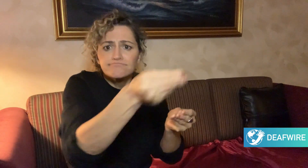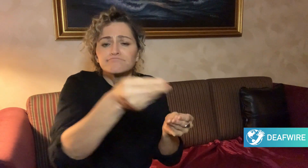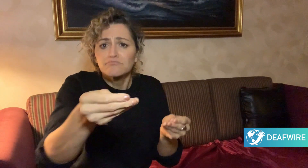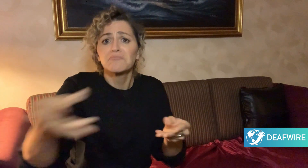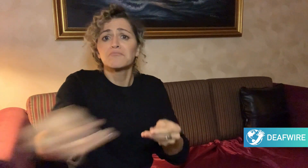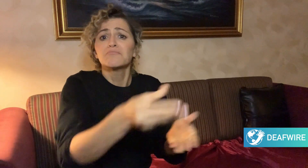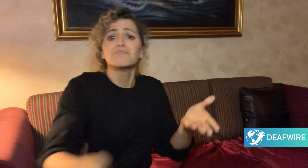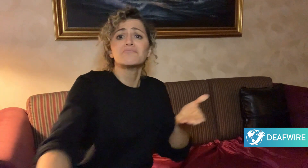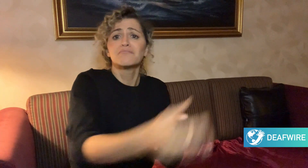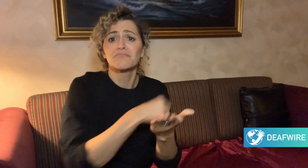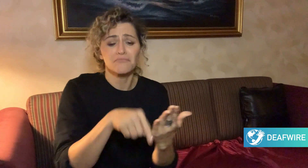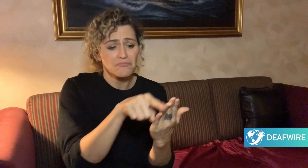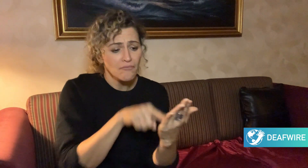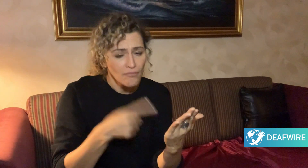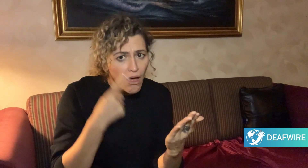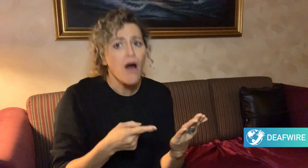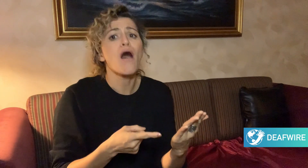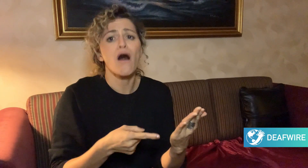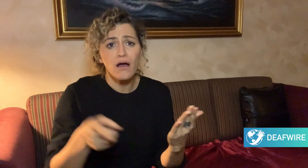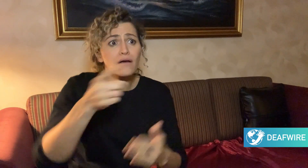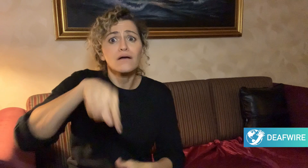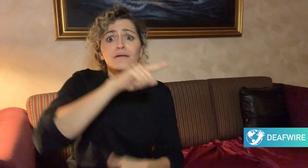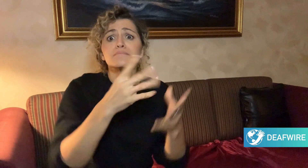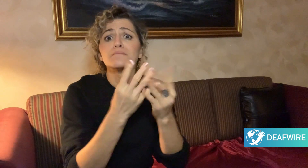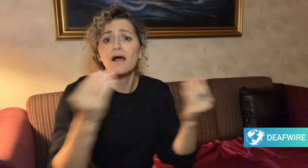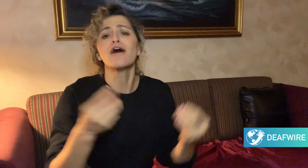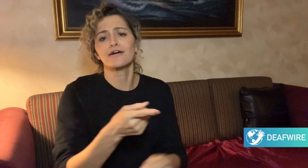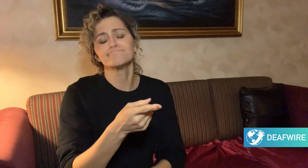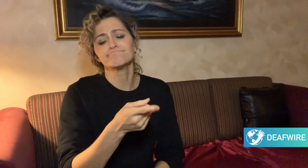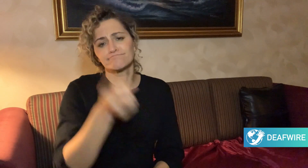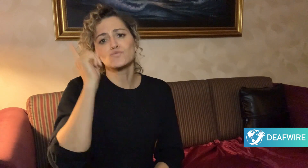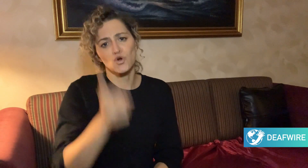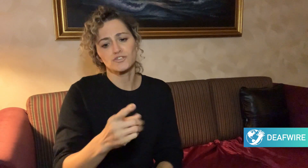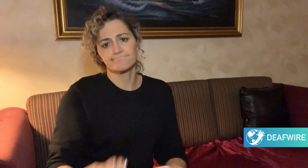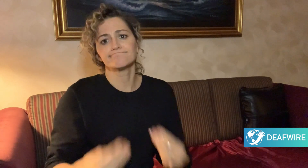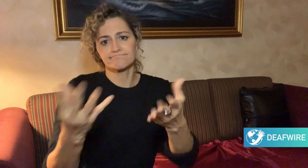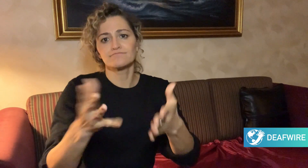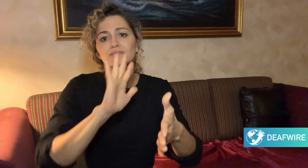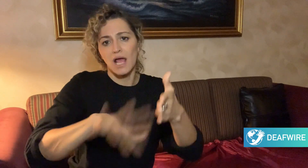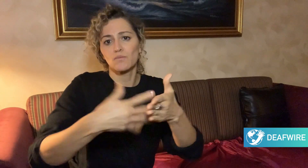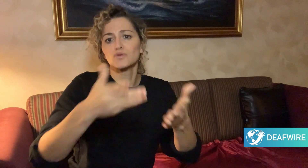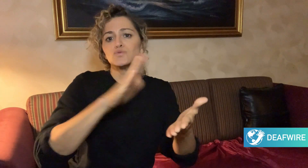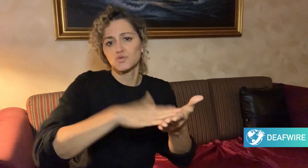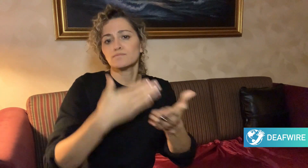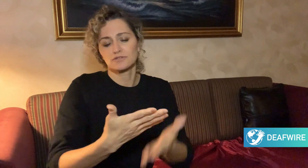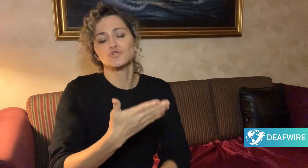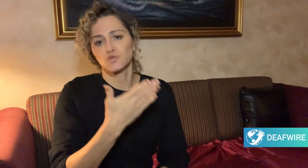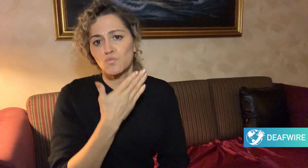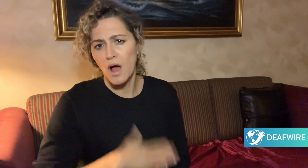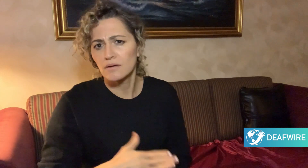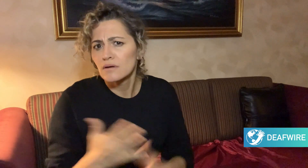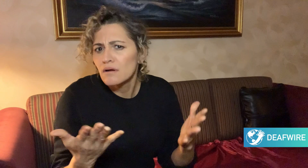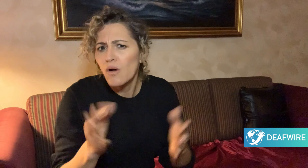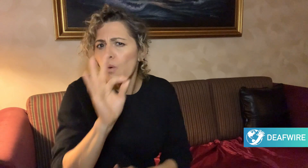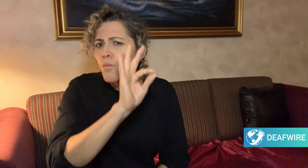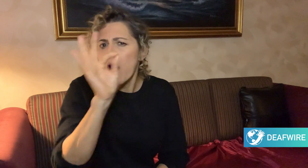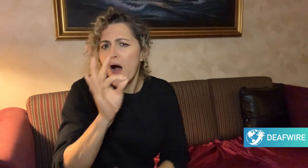to provide interpreters because they